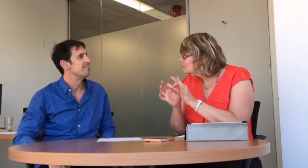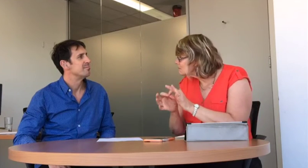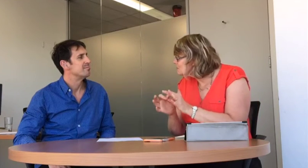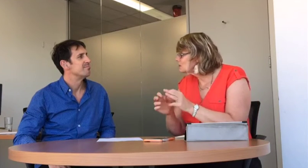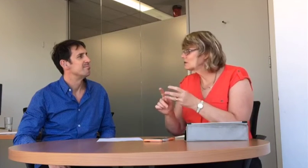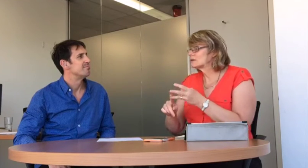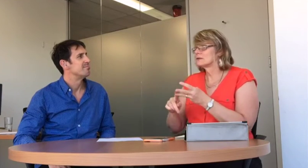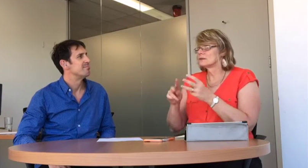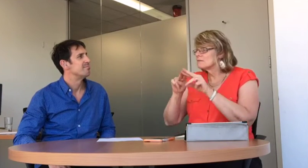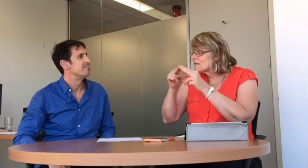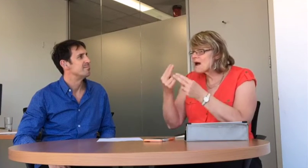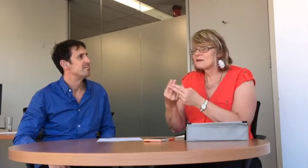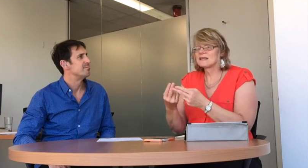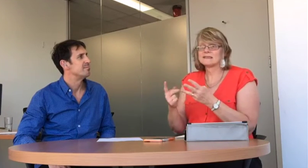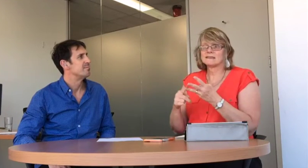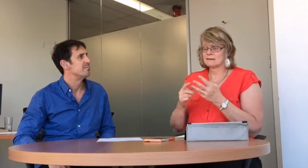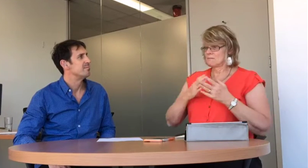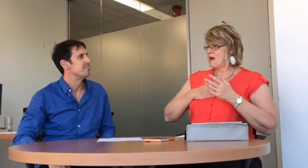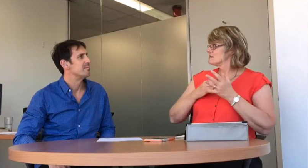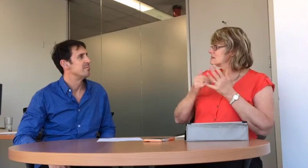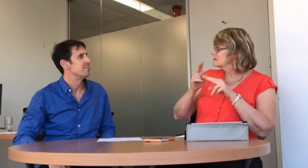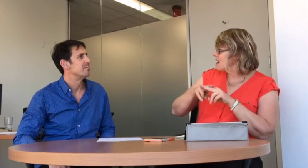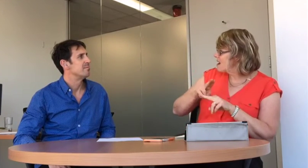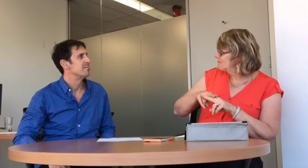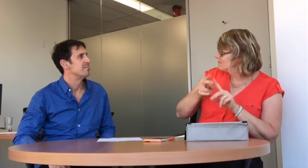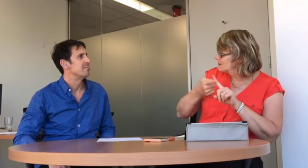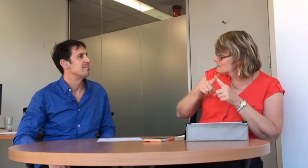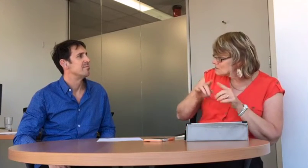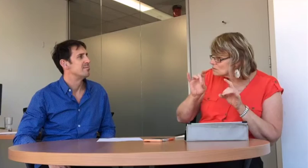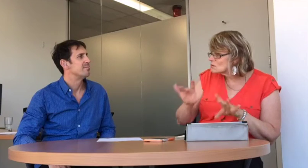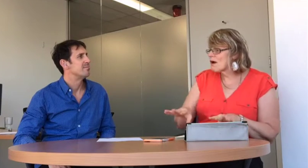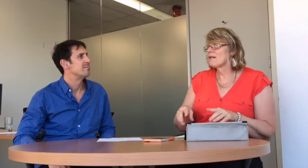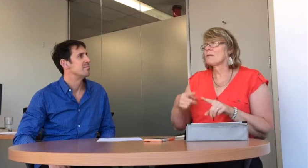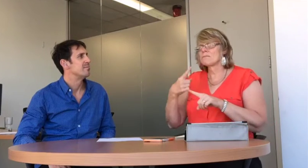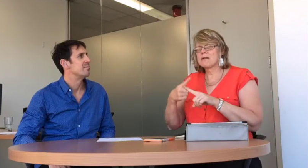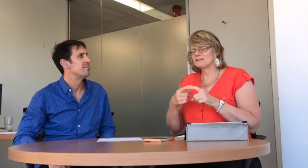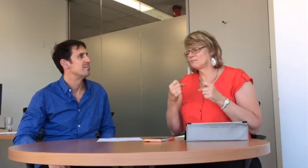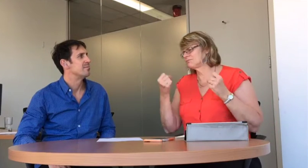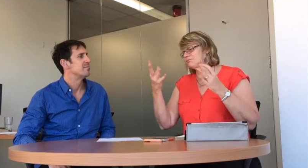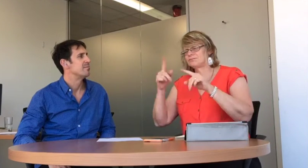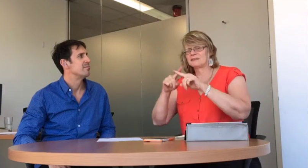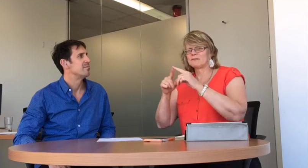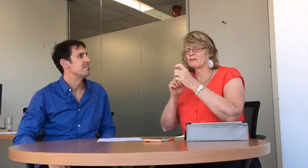We all work together - deaf-blind people, interpreters, families, my staff,